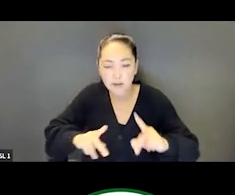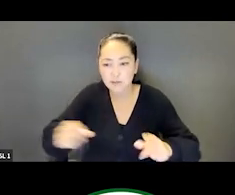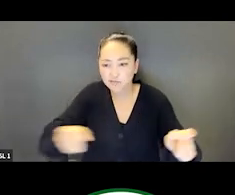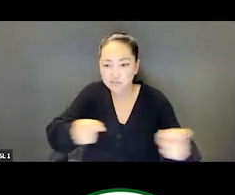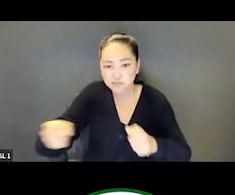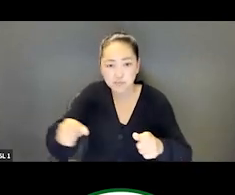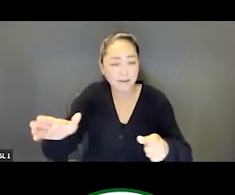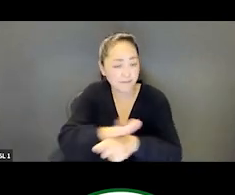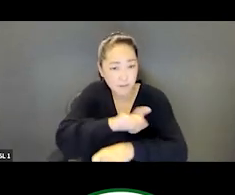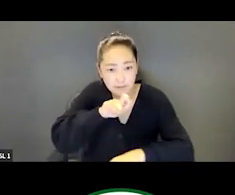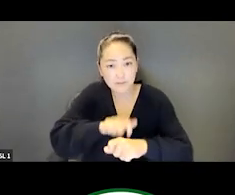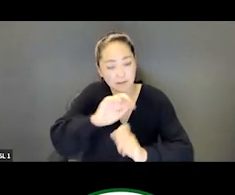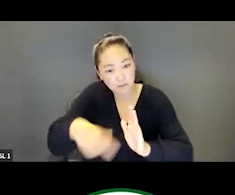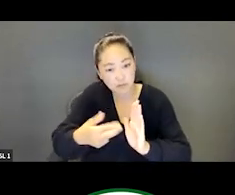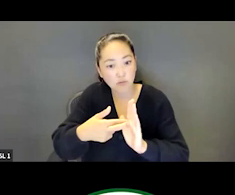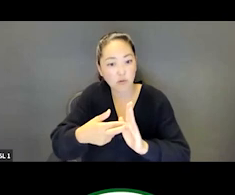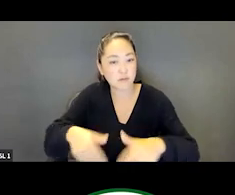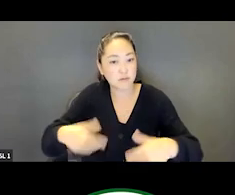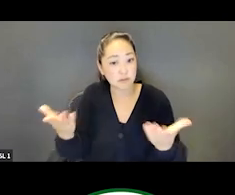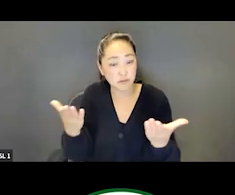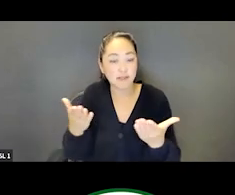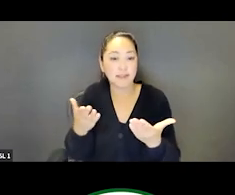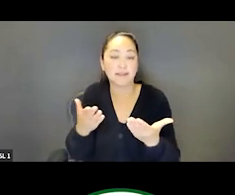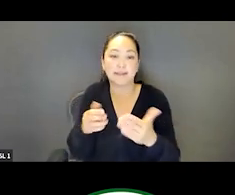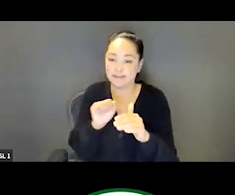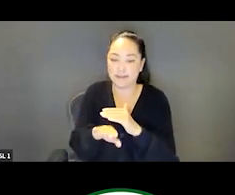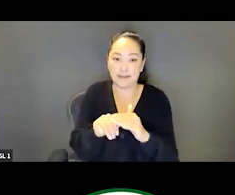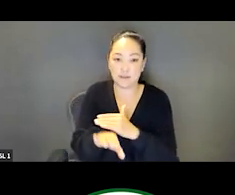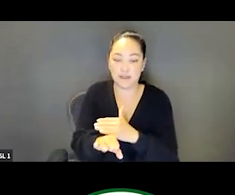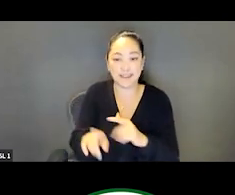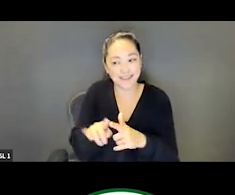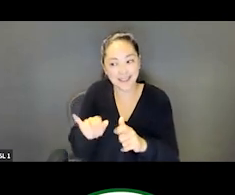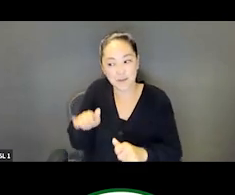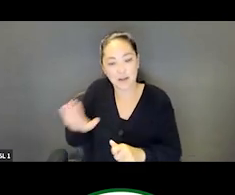is Knowing about the accessibility and advocating for the accessibility from inside the park